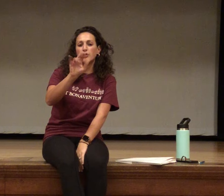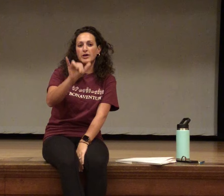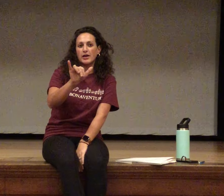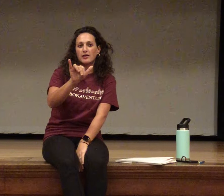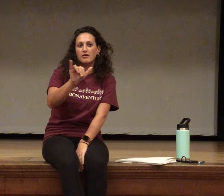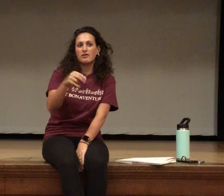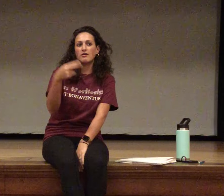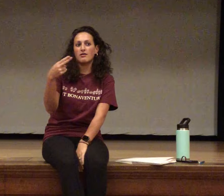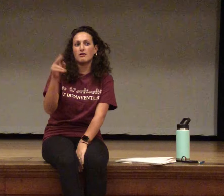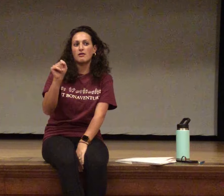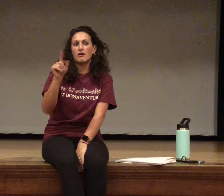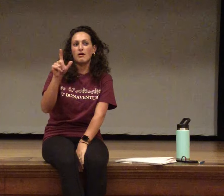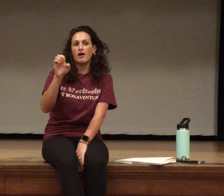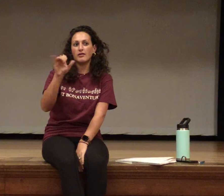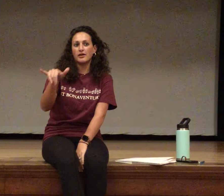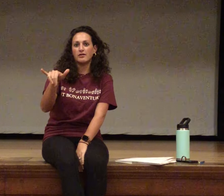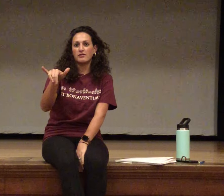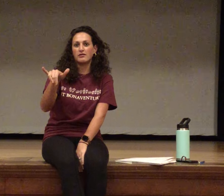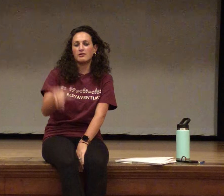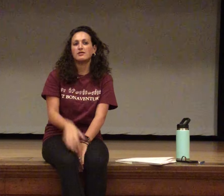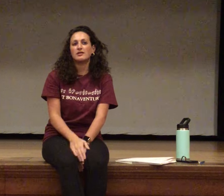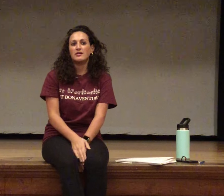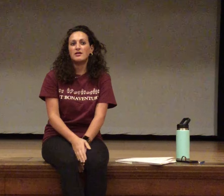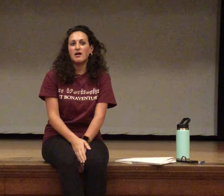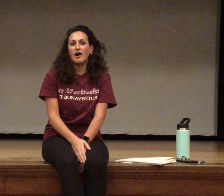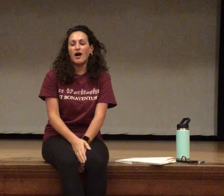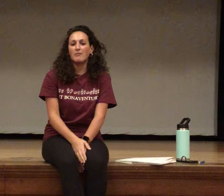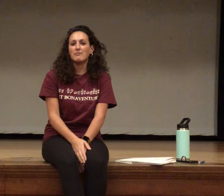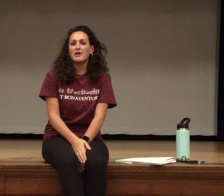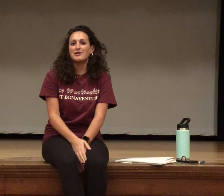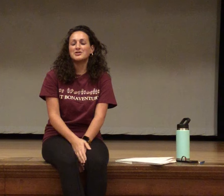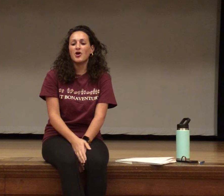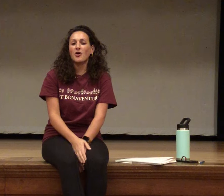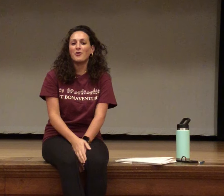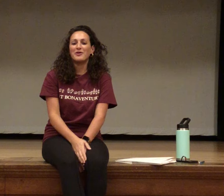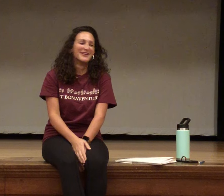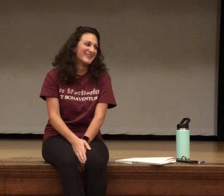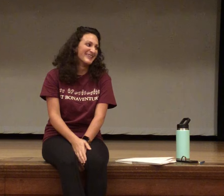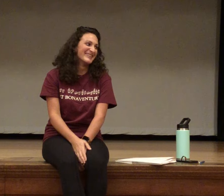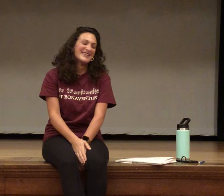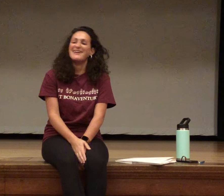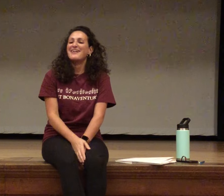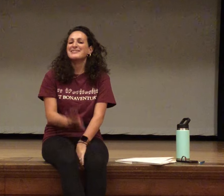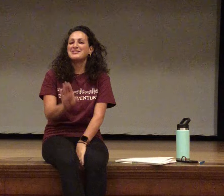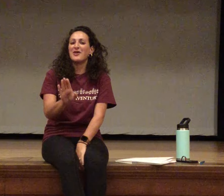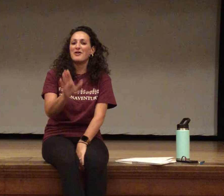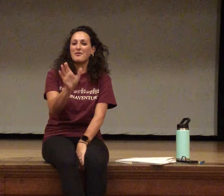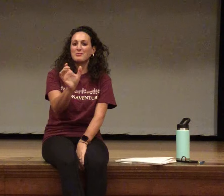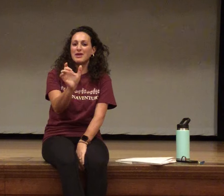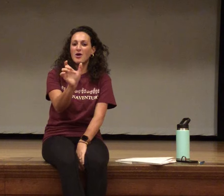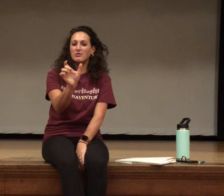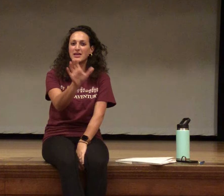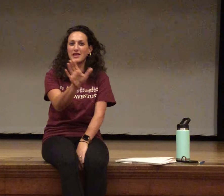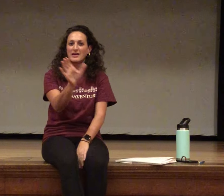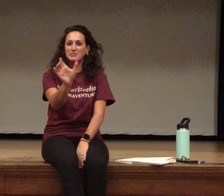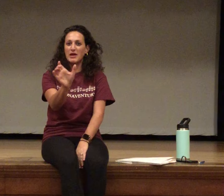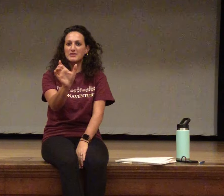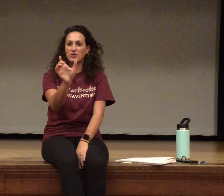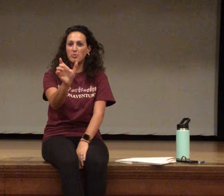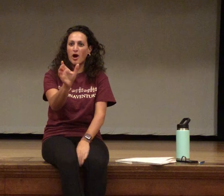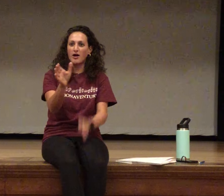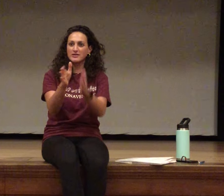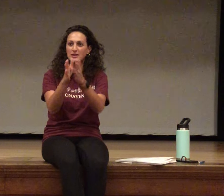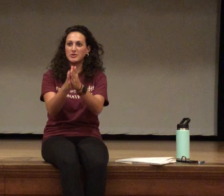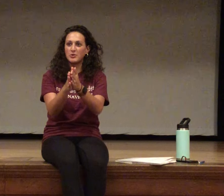Brittany hotline um so so it would be almost like that space or a pause in